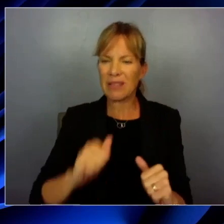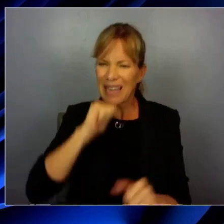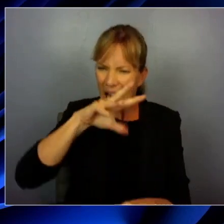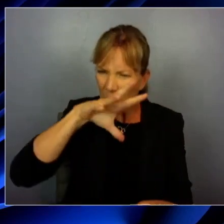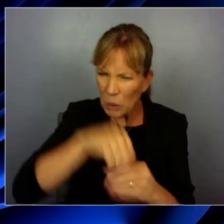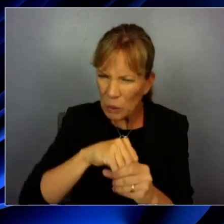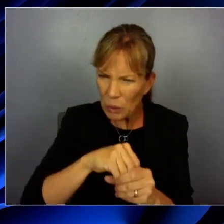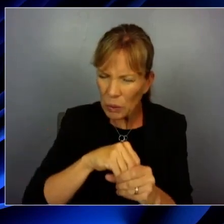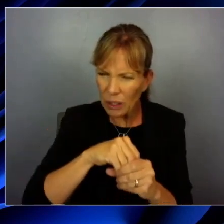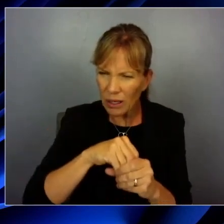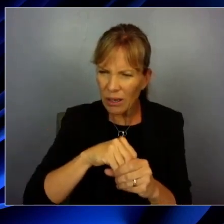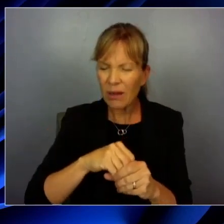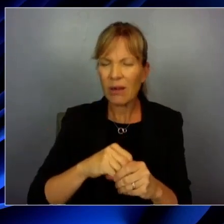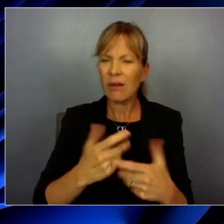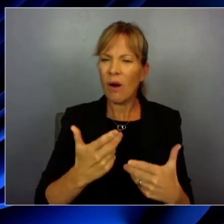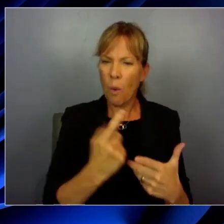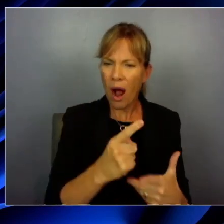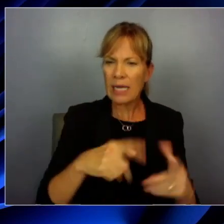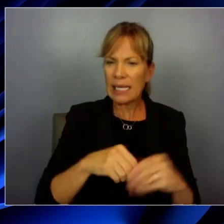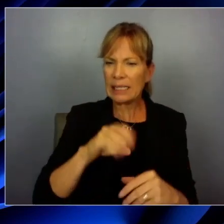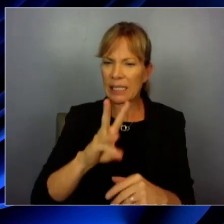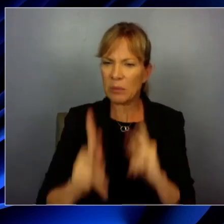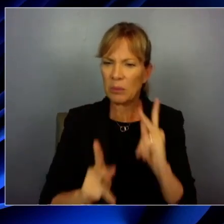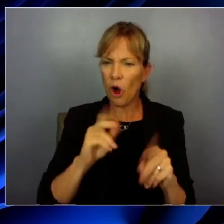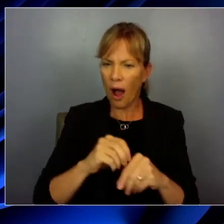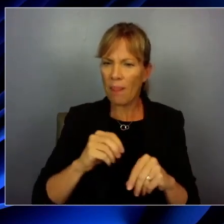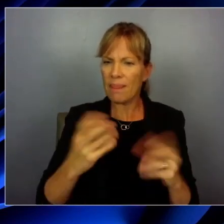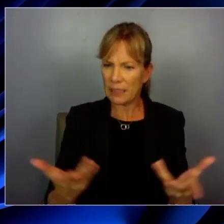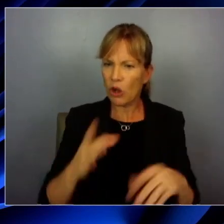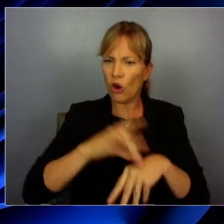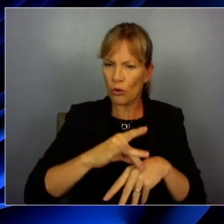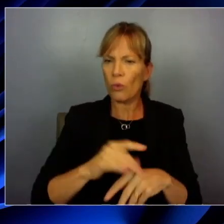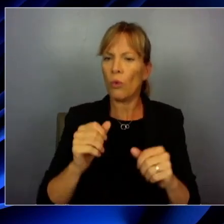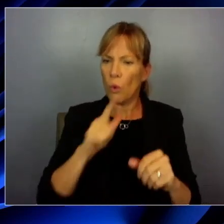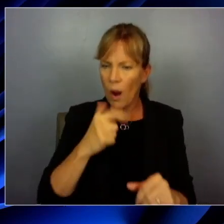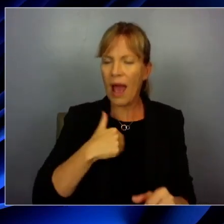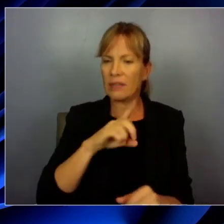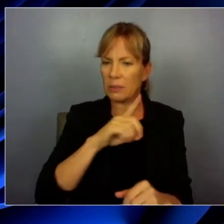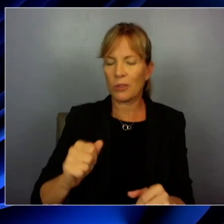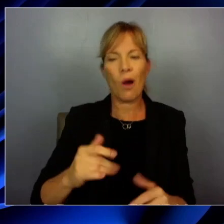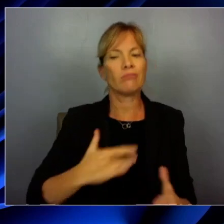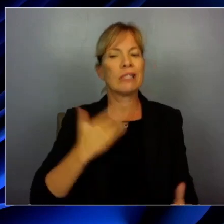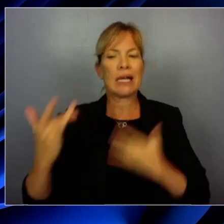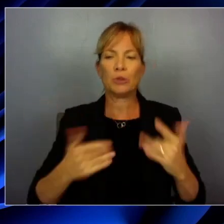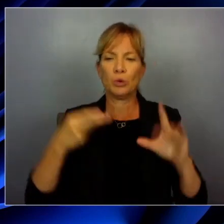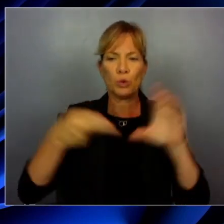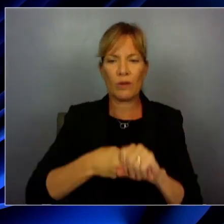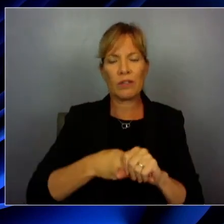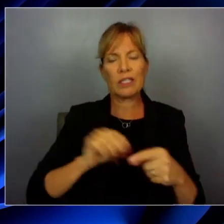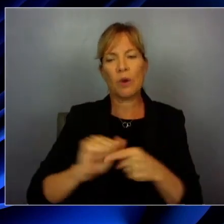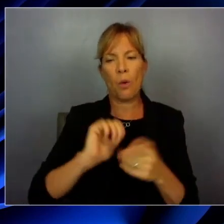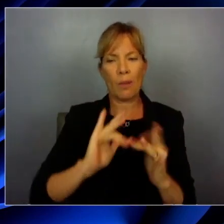the planet with a disability, so I'm delighted to be joining you for this webinar this evening, hopefully able to share some